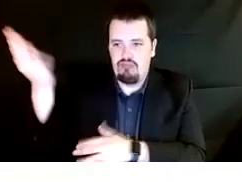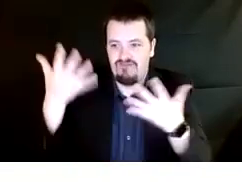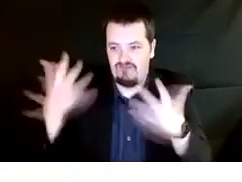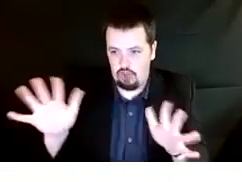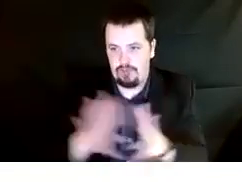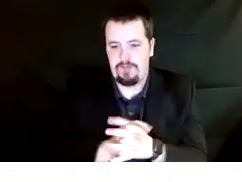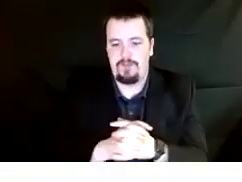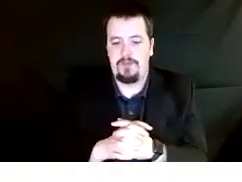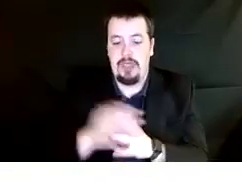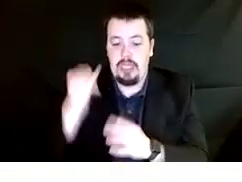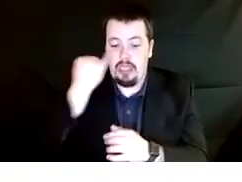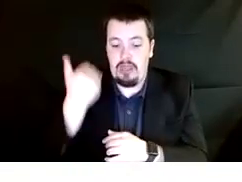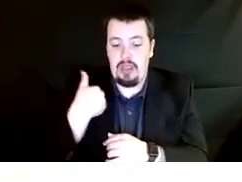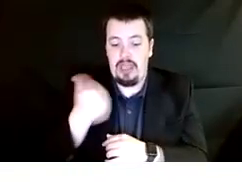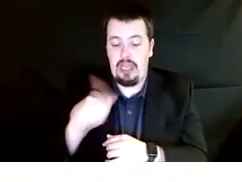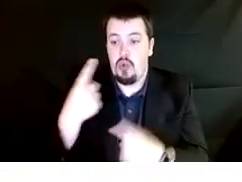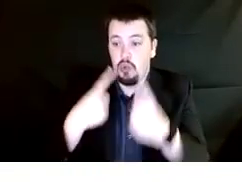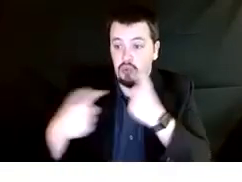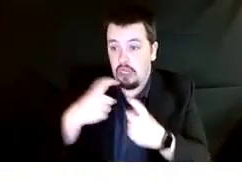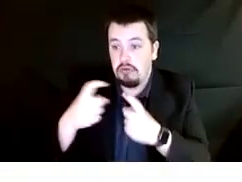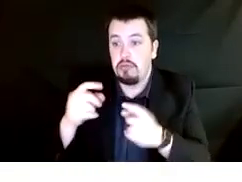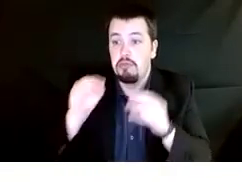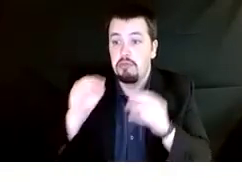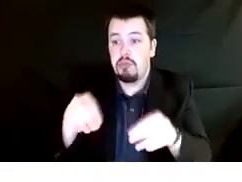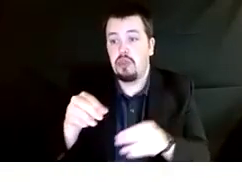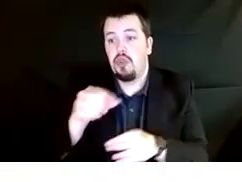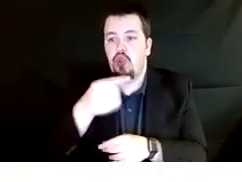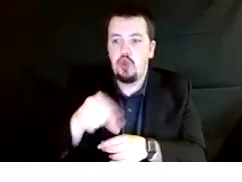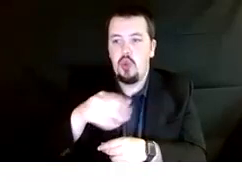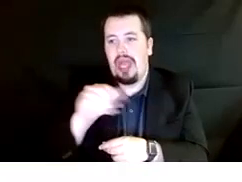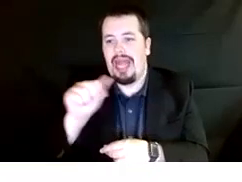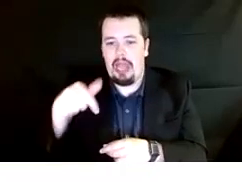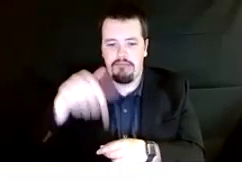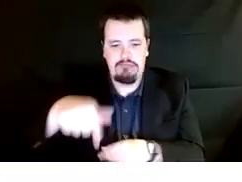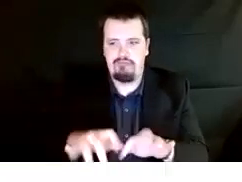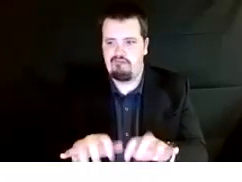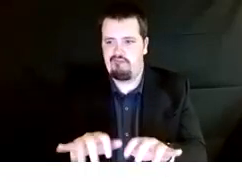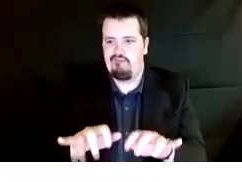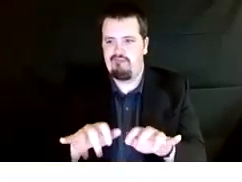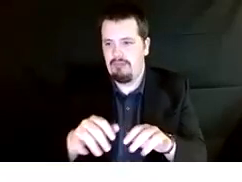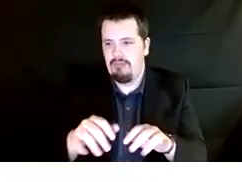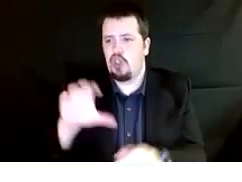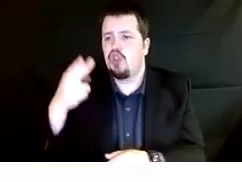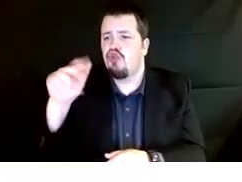if you have questions please put them in the Q&A, the chat has been disabled for this session